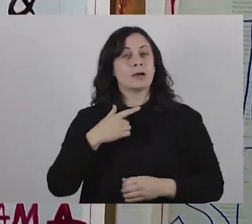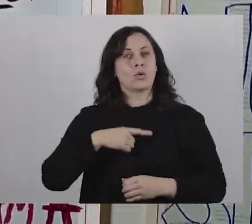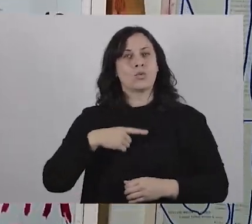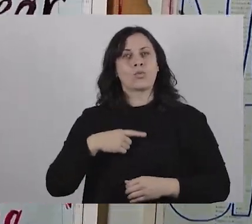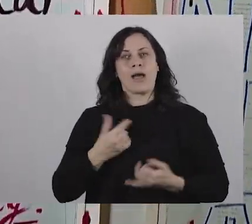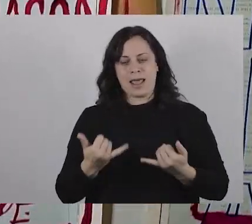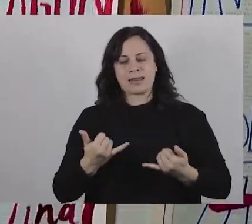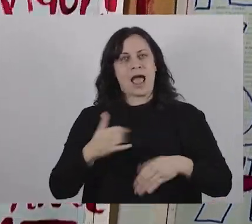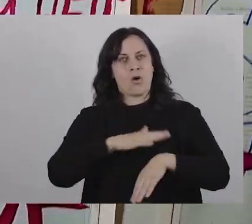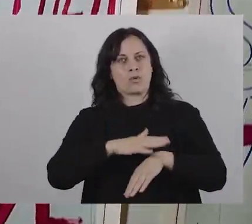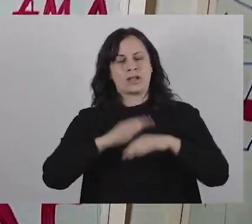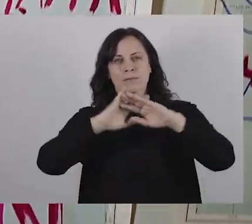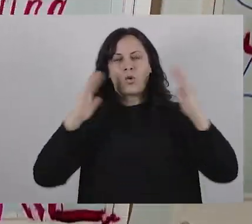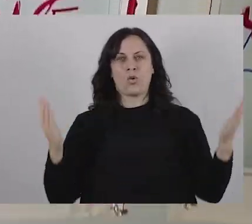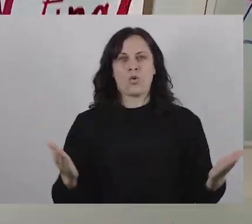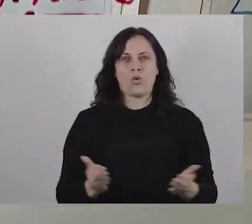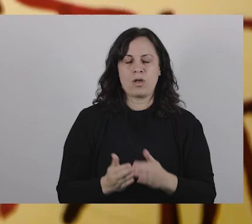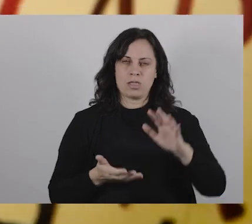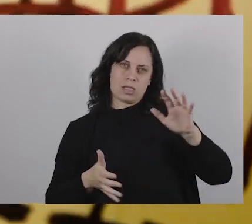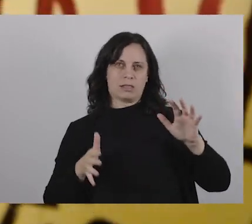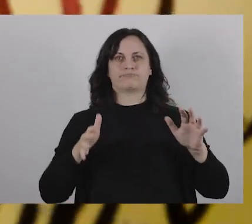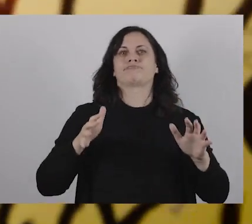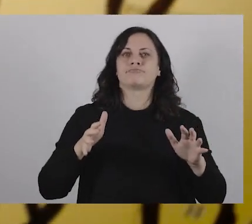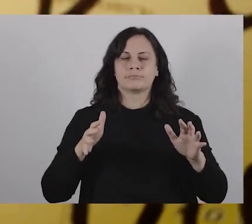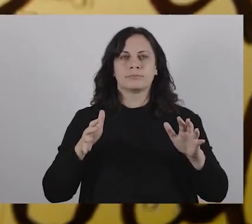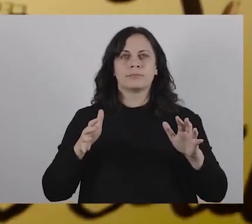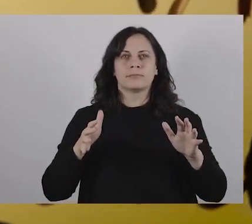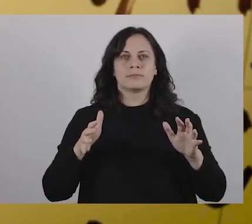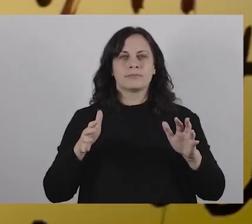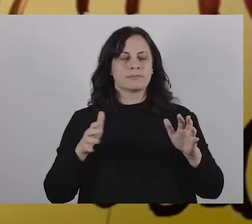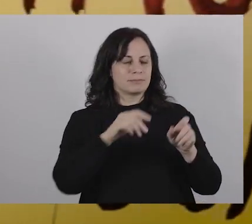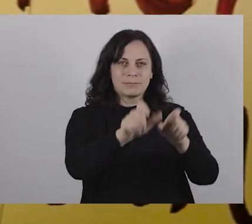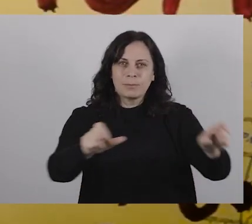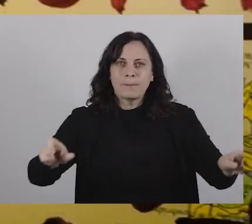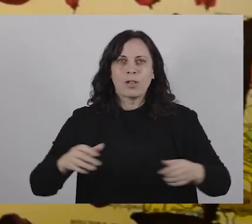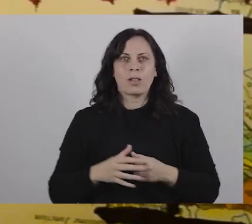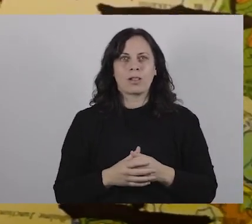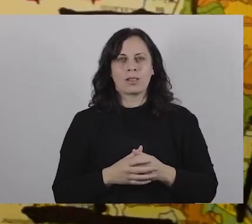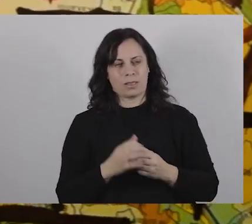the state of this place is going and just collectively as a species, alleged— Yeah.